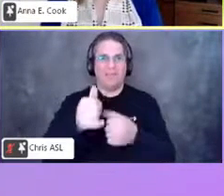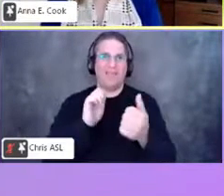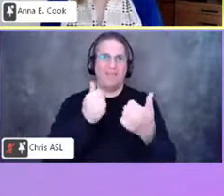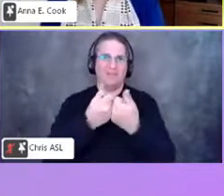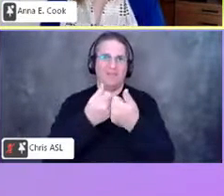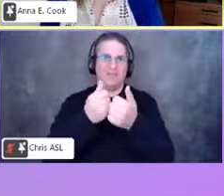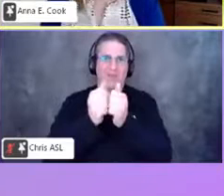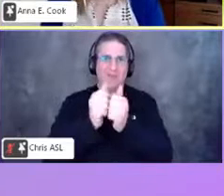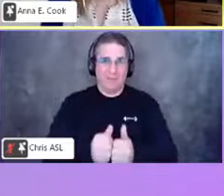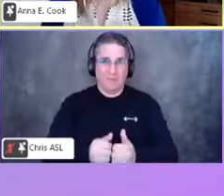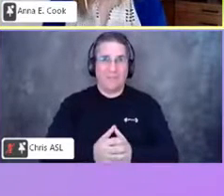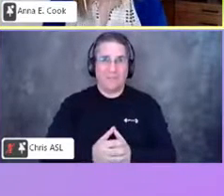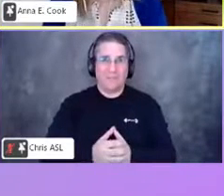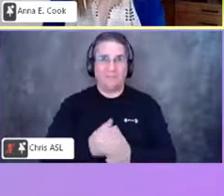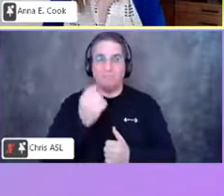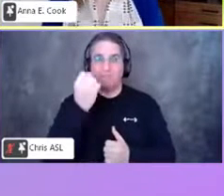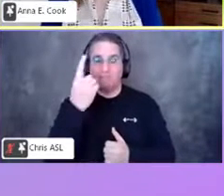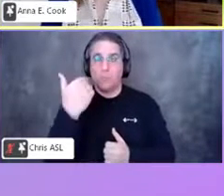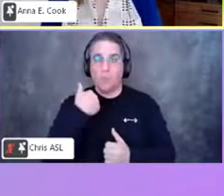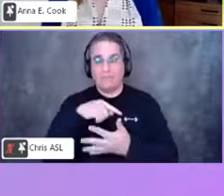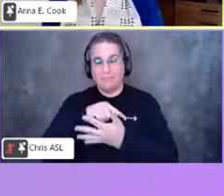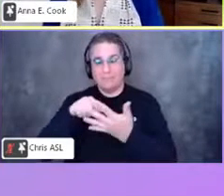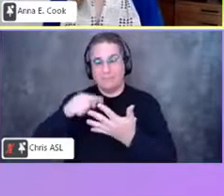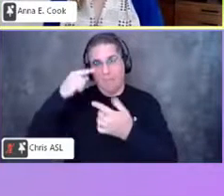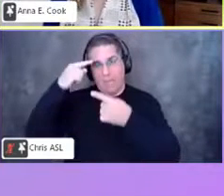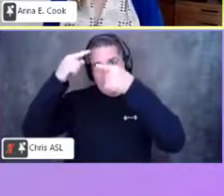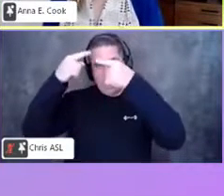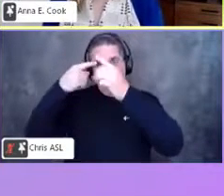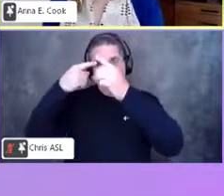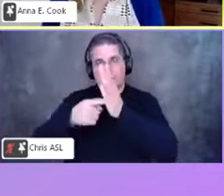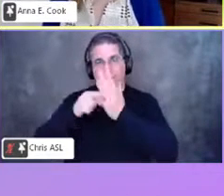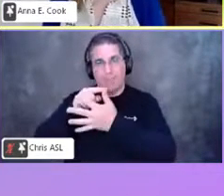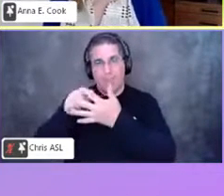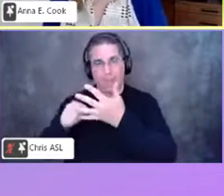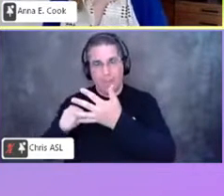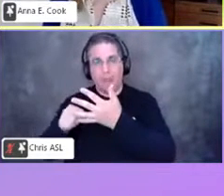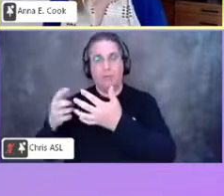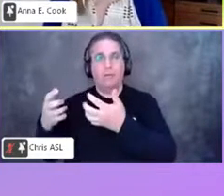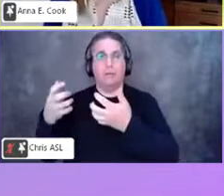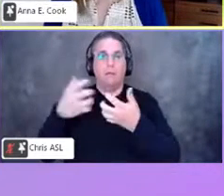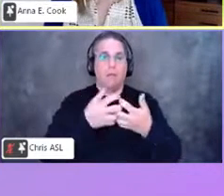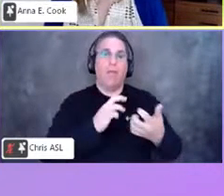demands linked to this specific motivation relate to our ability to learn and focus